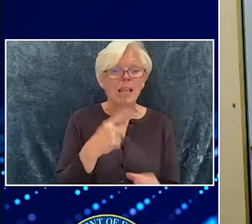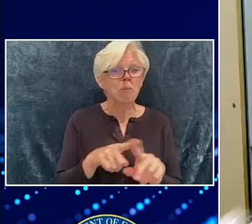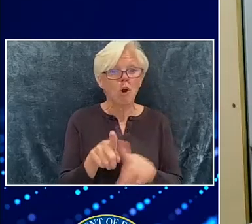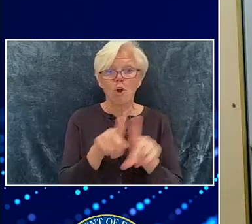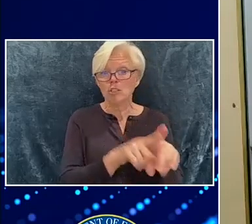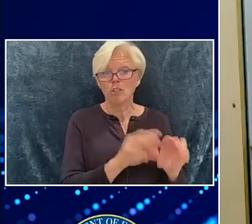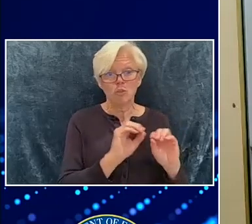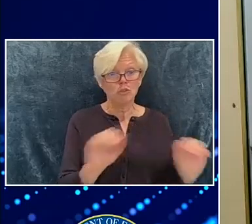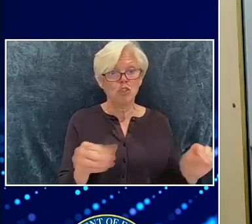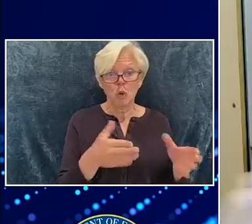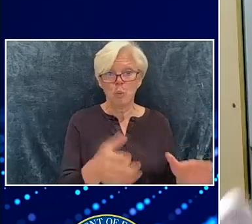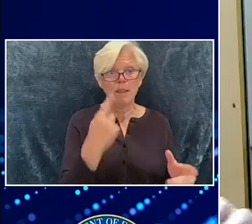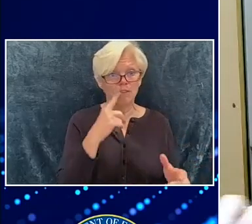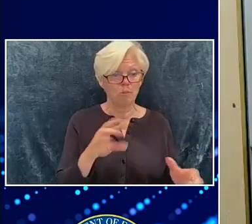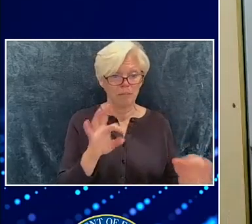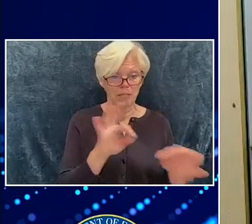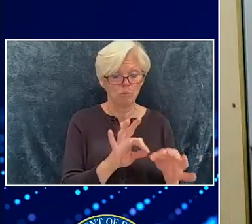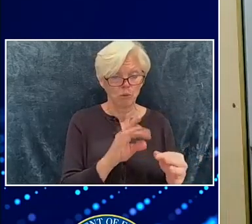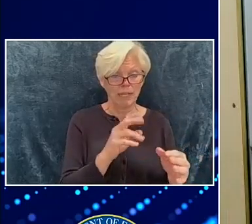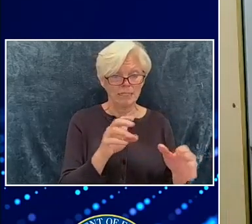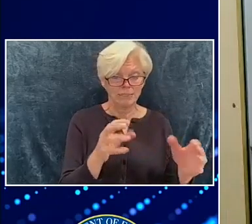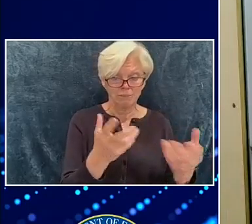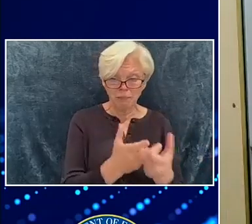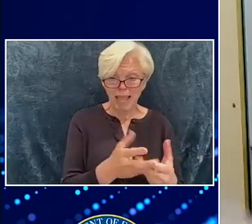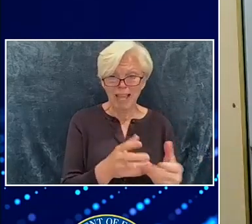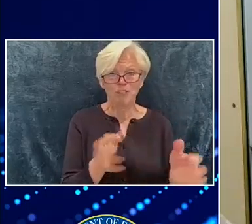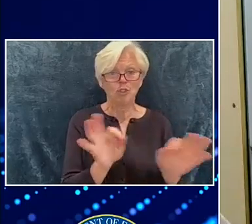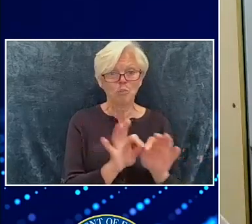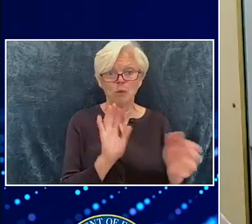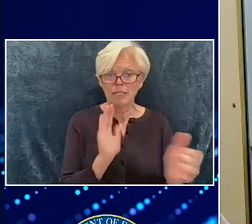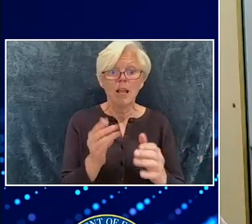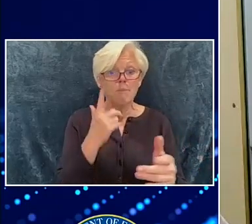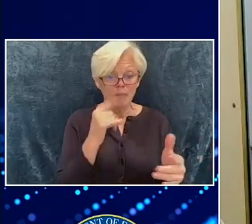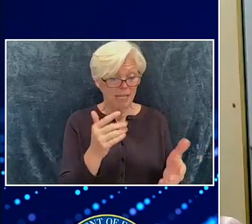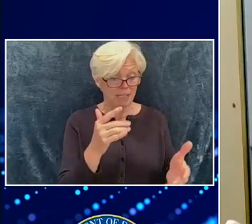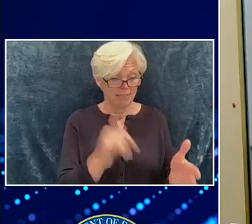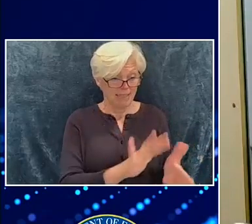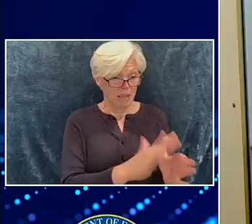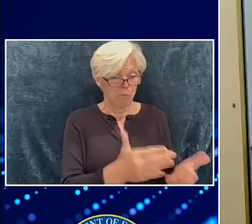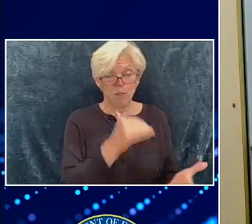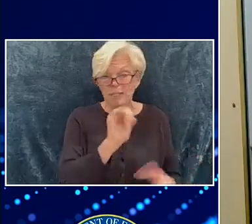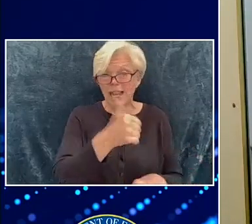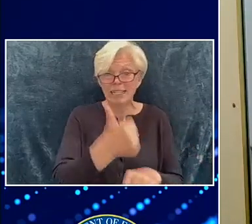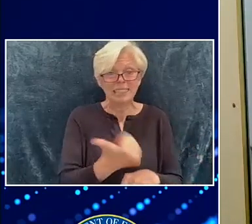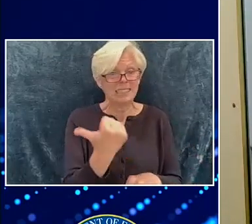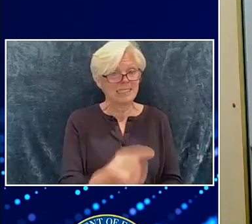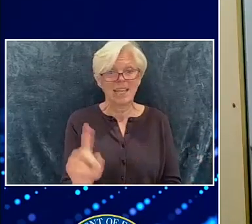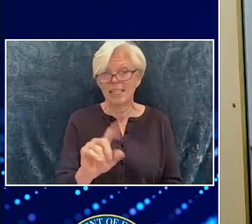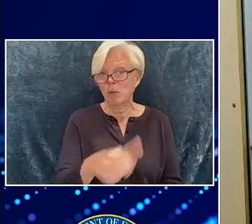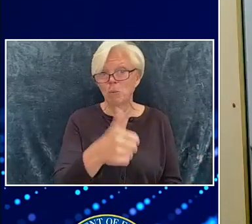match or price compare because this book doesn't exist anywhere else. So I don't know, that's where I'm looking